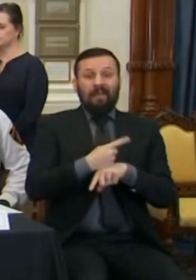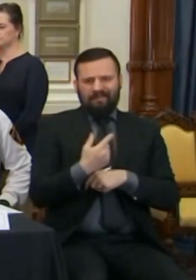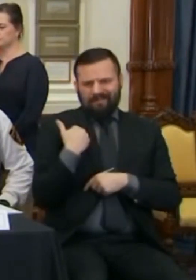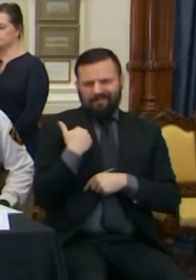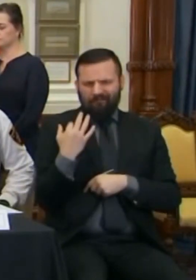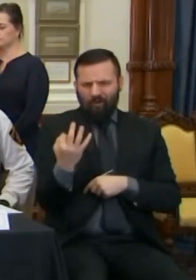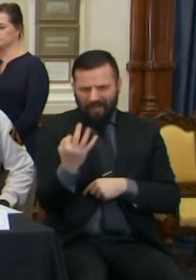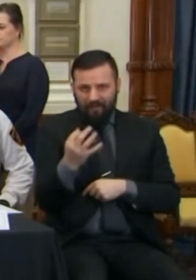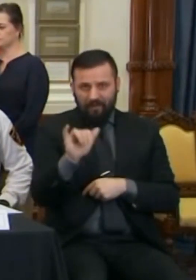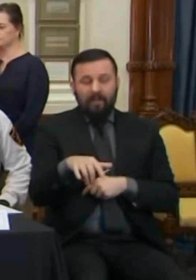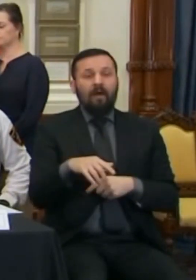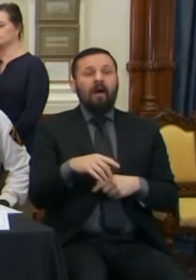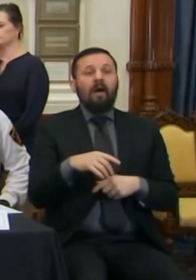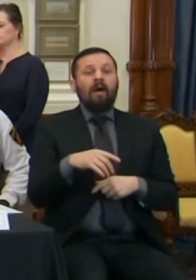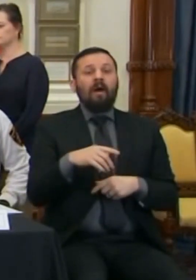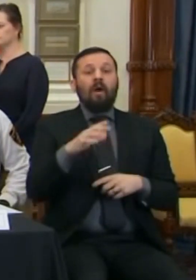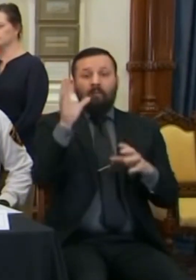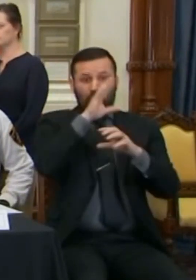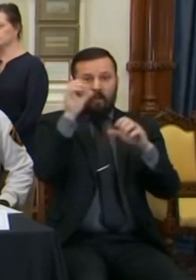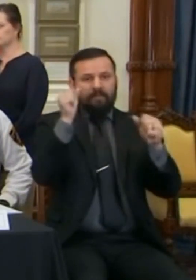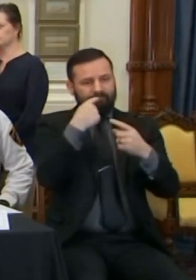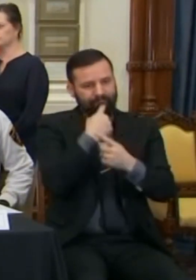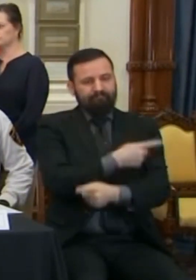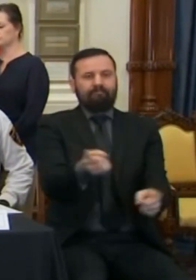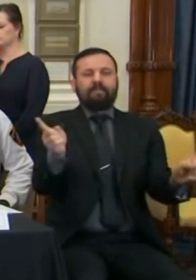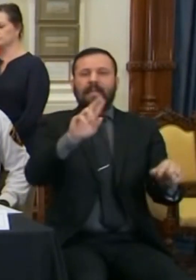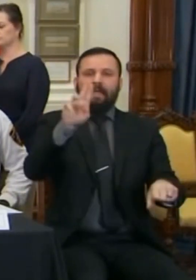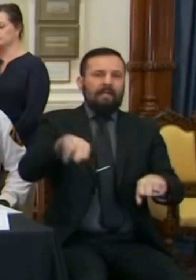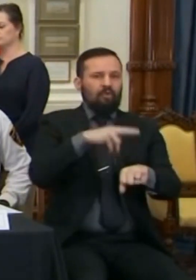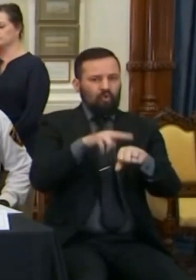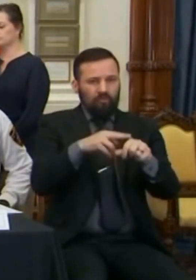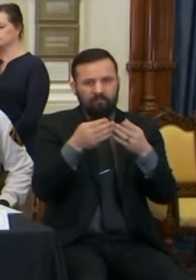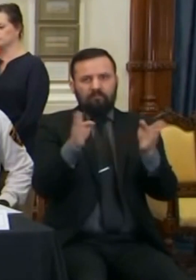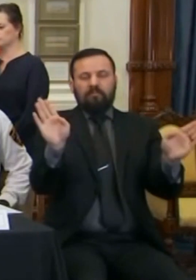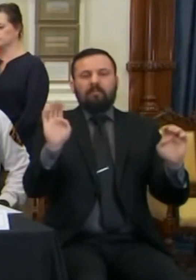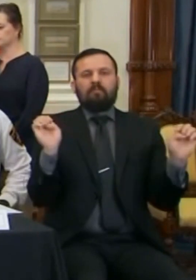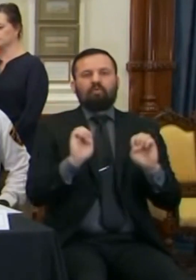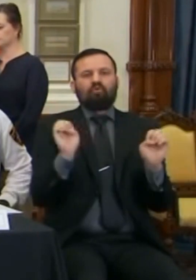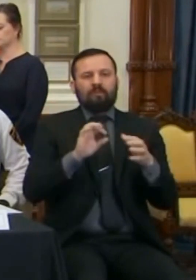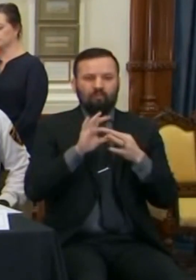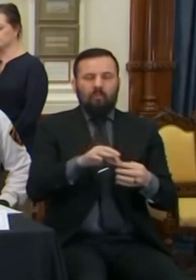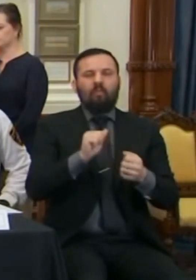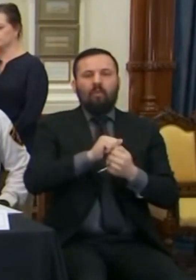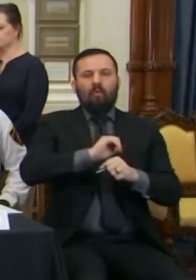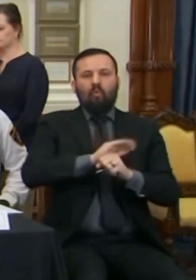president declared a national emergency concerning the corona virus that same